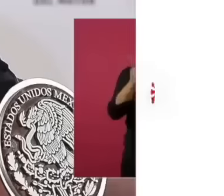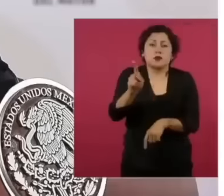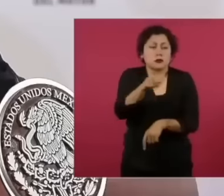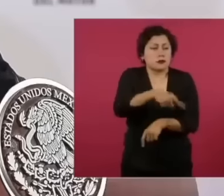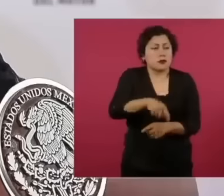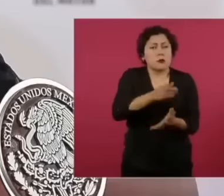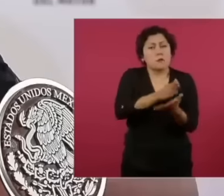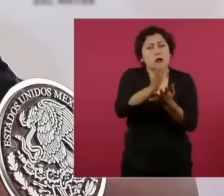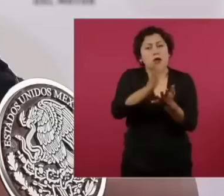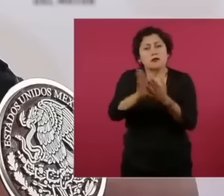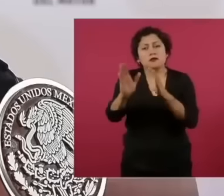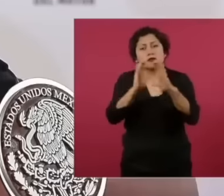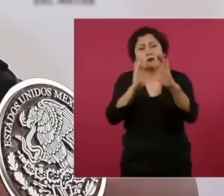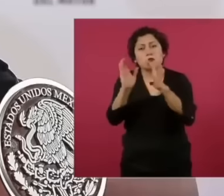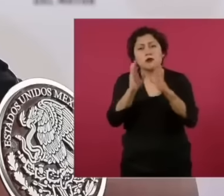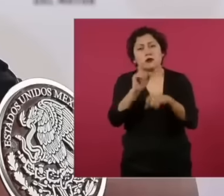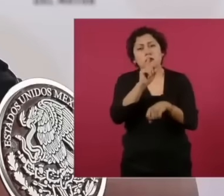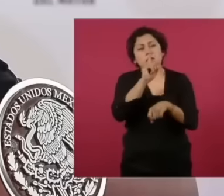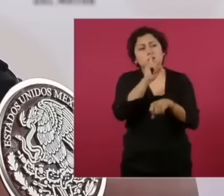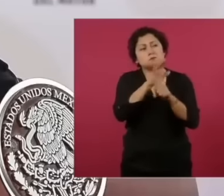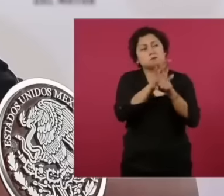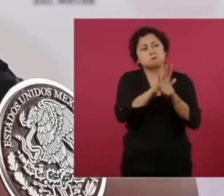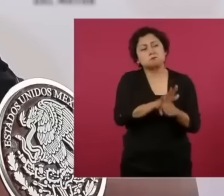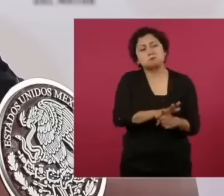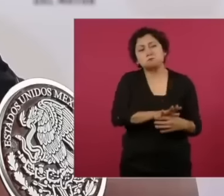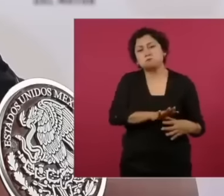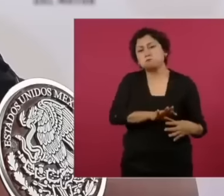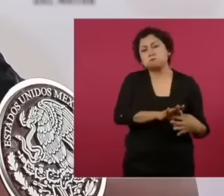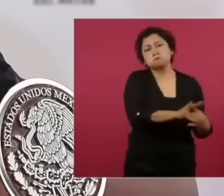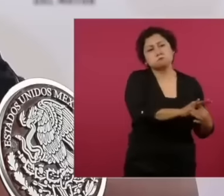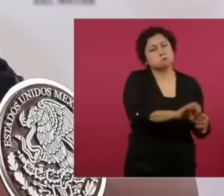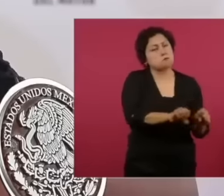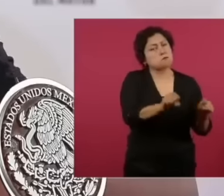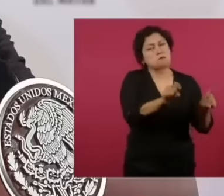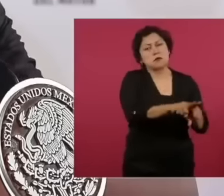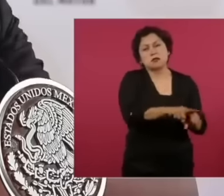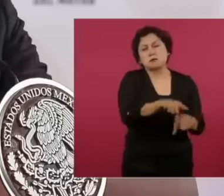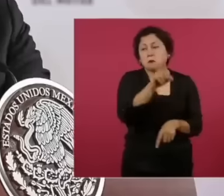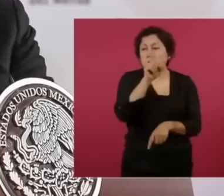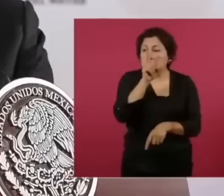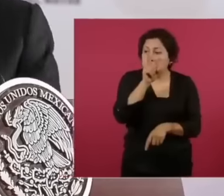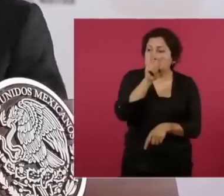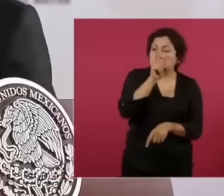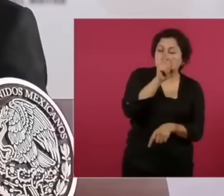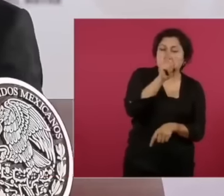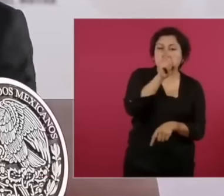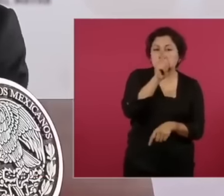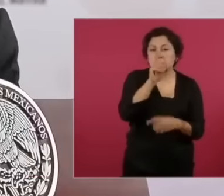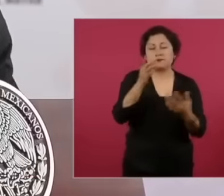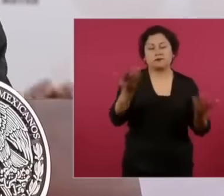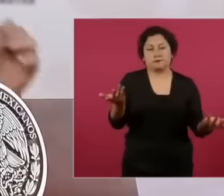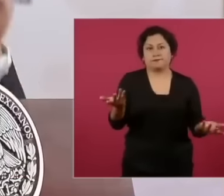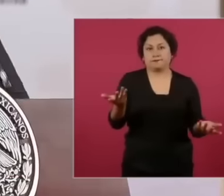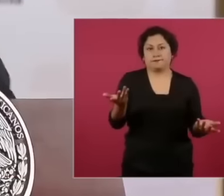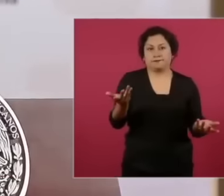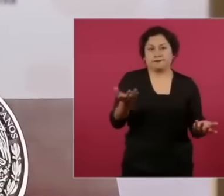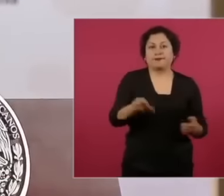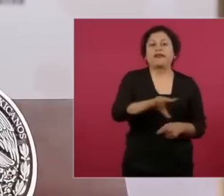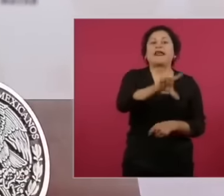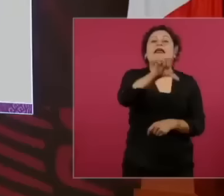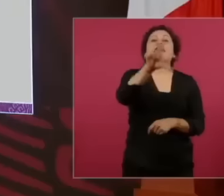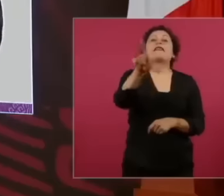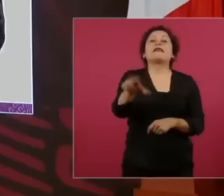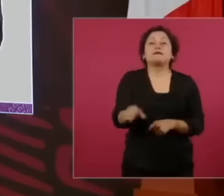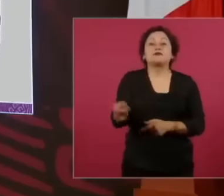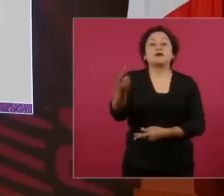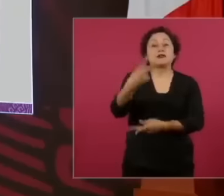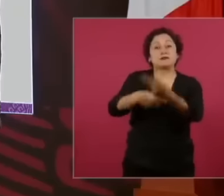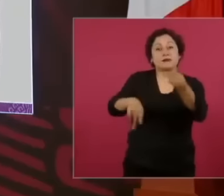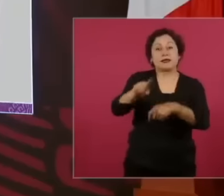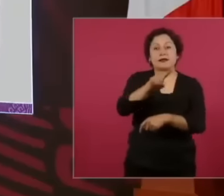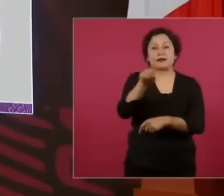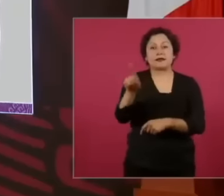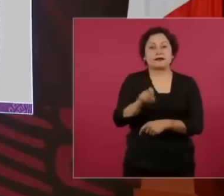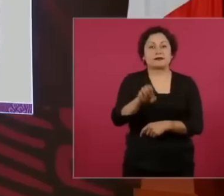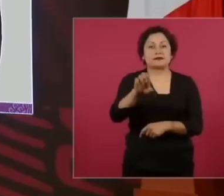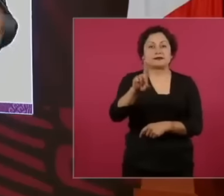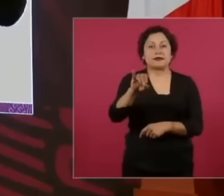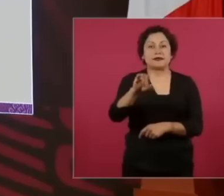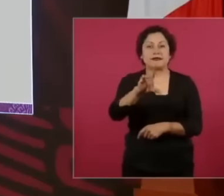completely aligned. Well, to the point where Cedillo arrives, he betrays Salinas because he is the one who